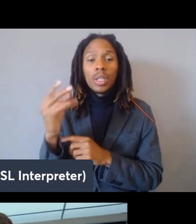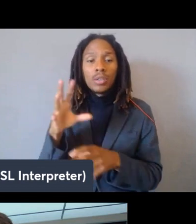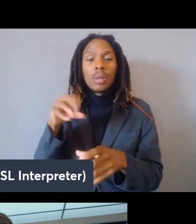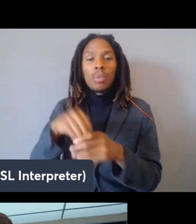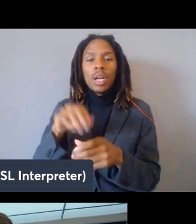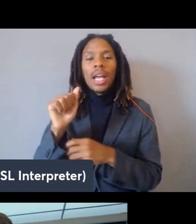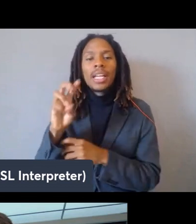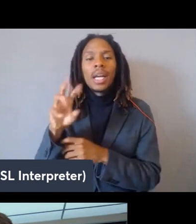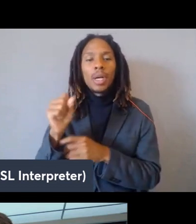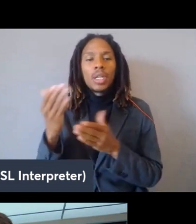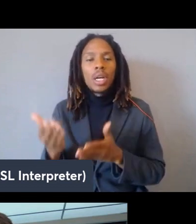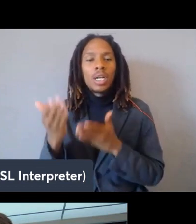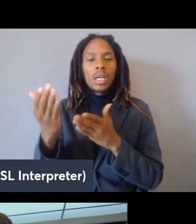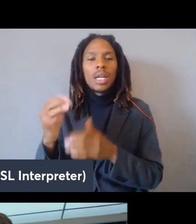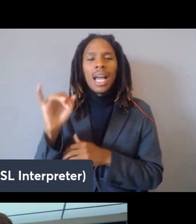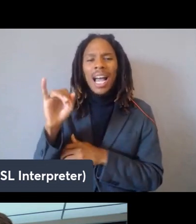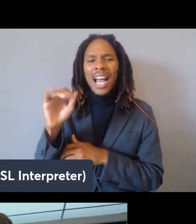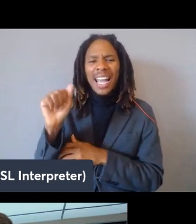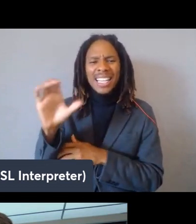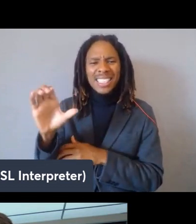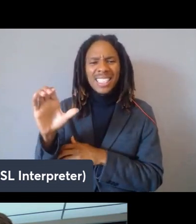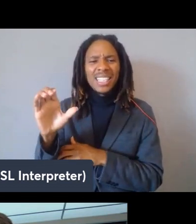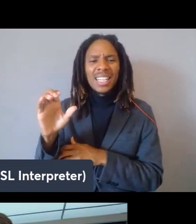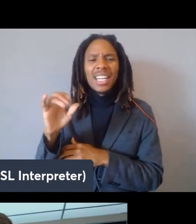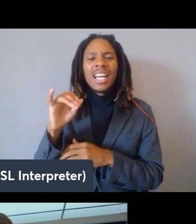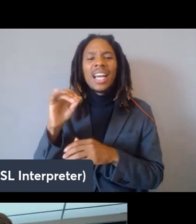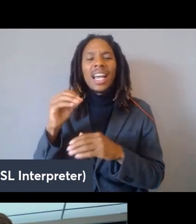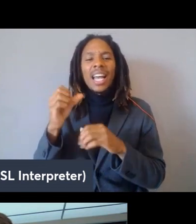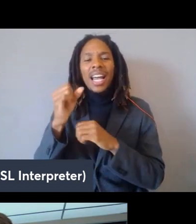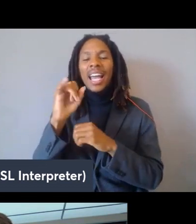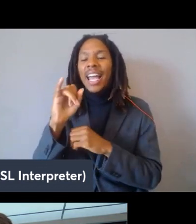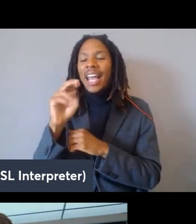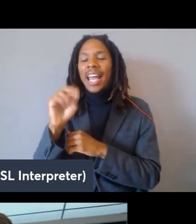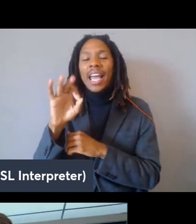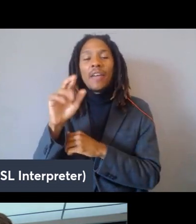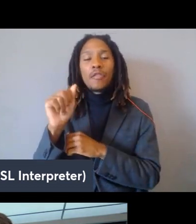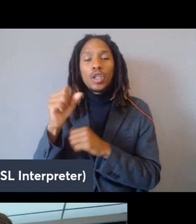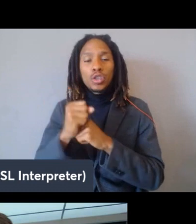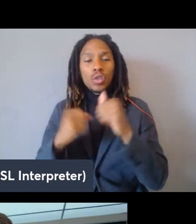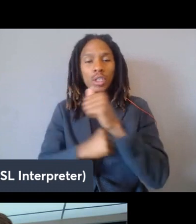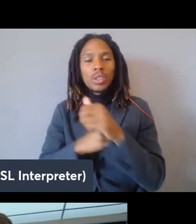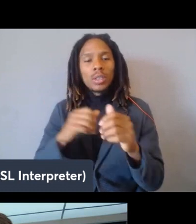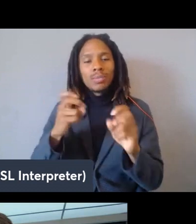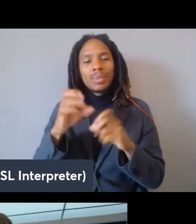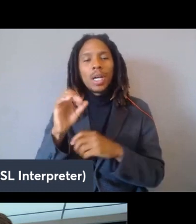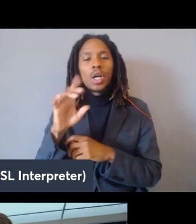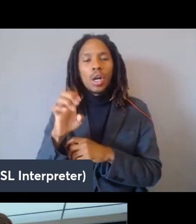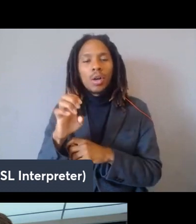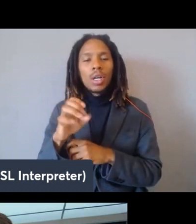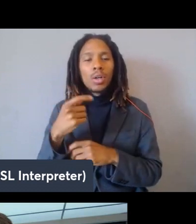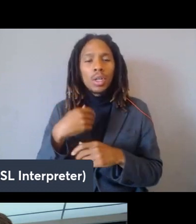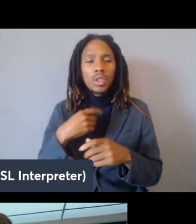And what we mean by IAC is infrastructure as code. So today, when you're trying to orchestrate, manage, and provision a lot of these infrastructure,